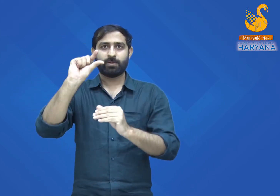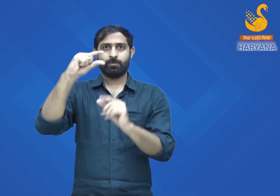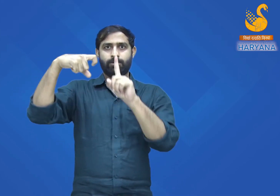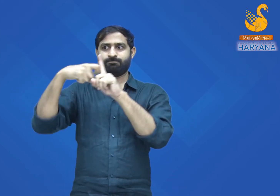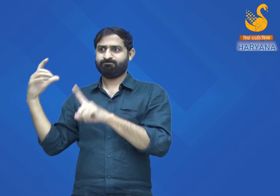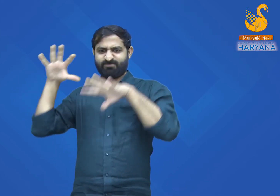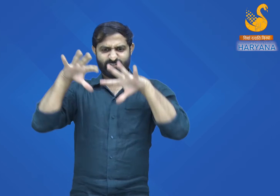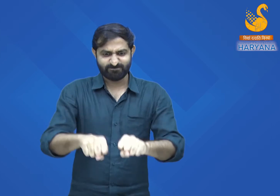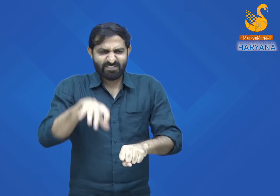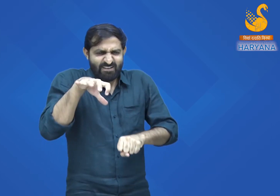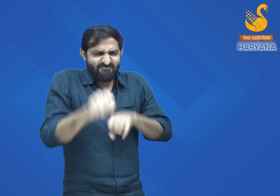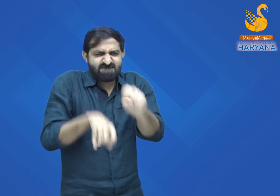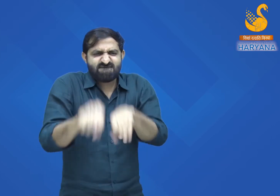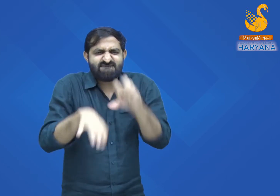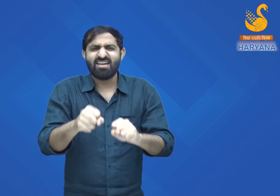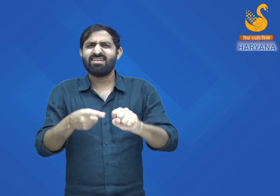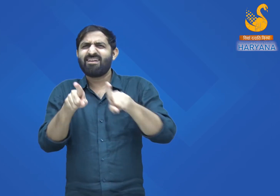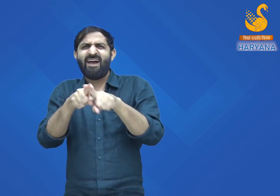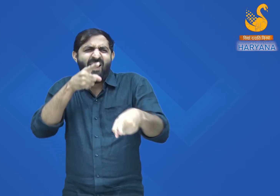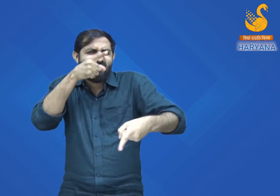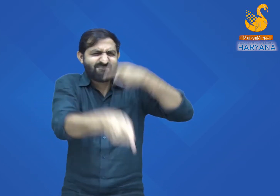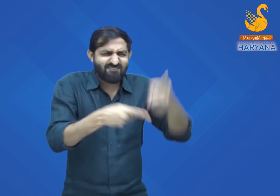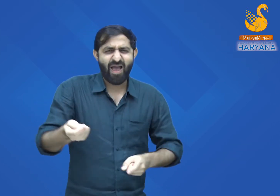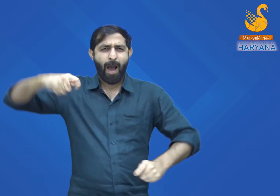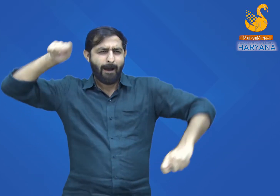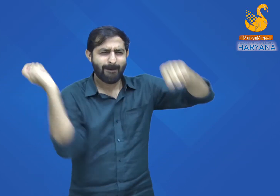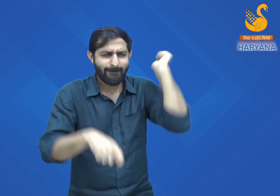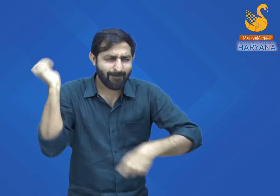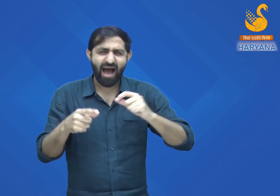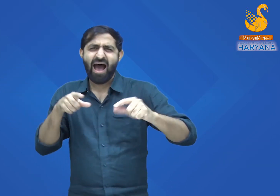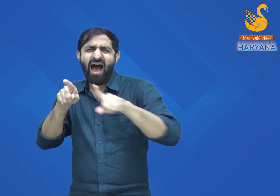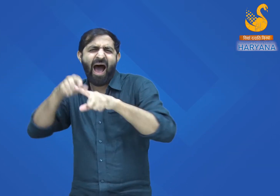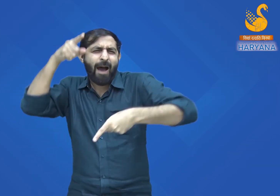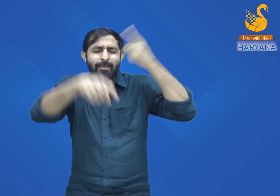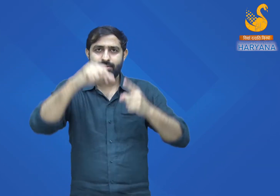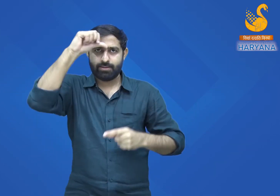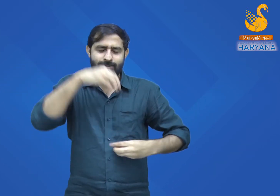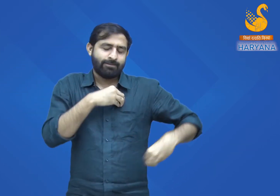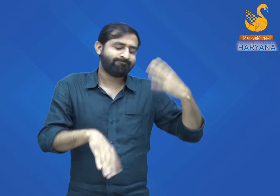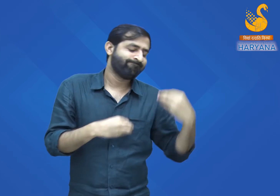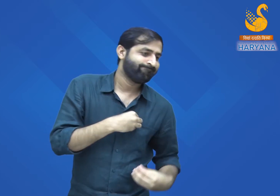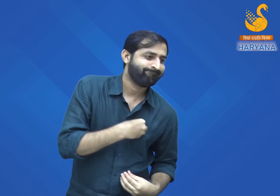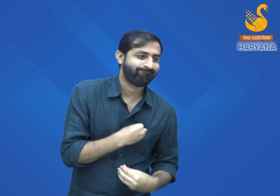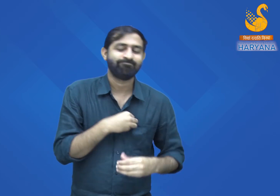then this country was captured by the Britishers they exploited and oppressed the people of India